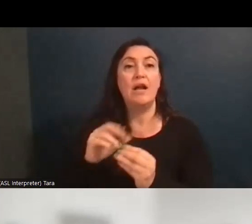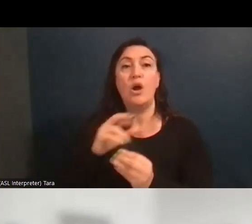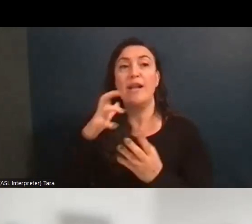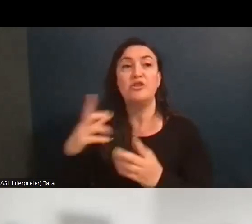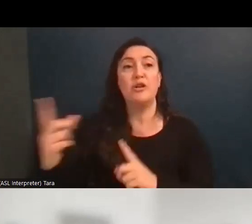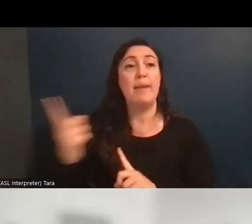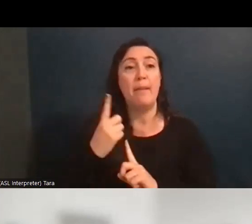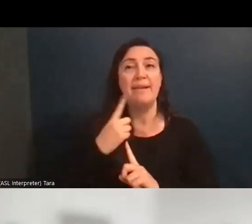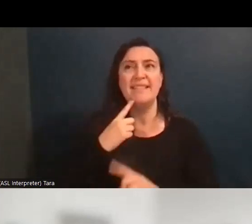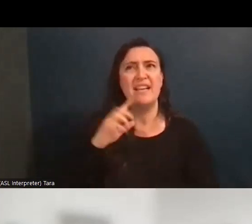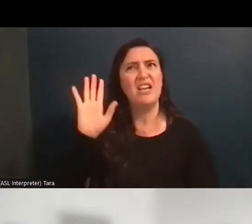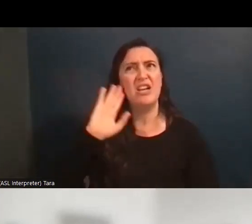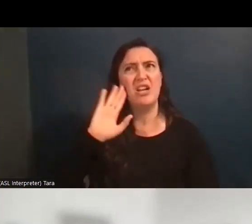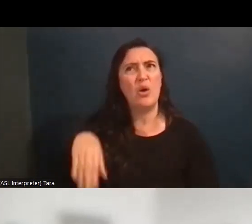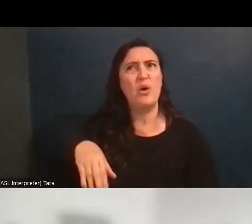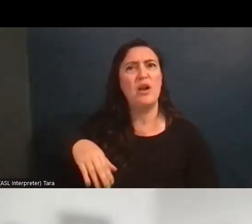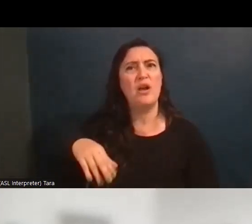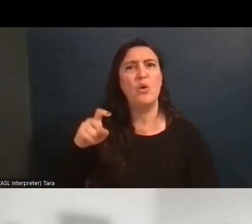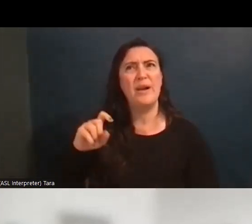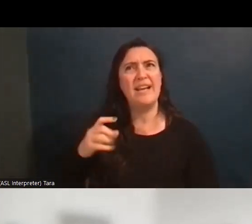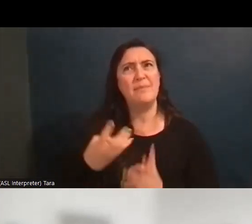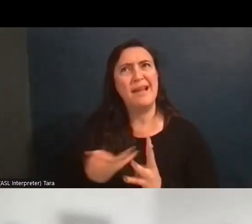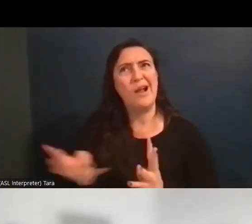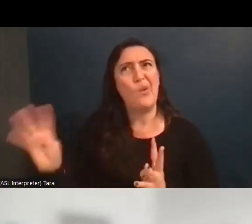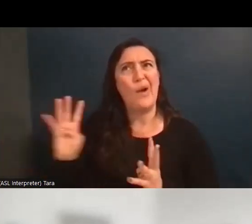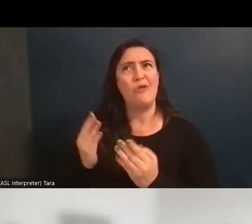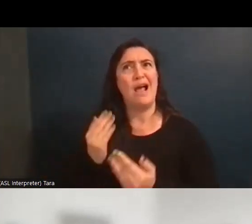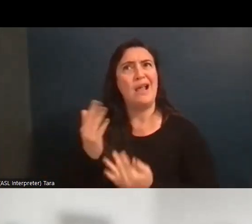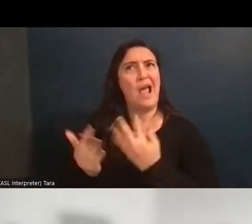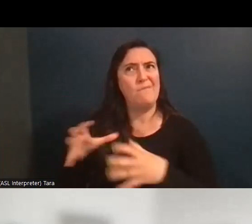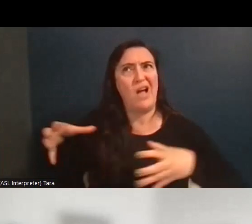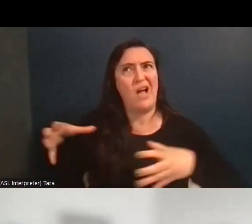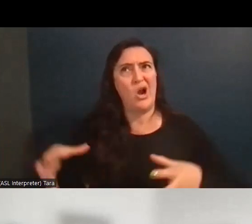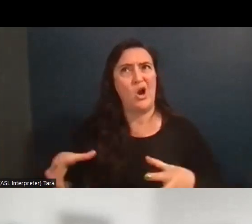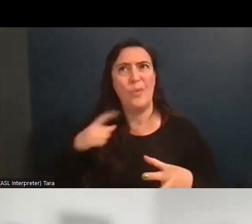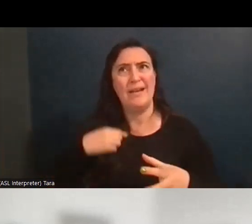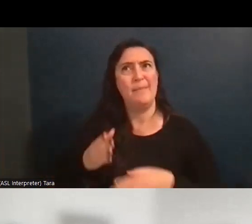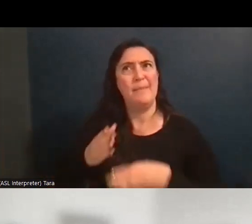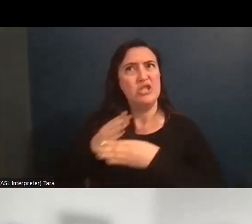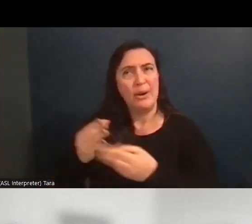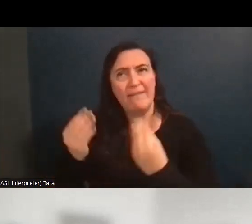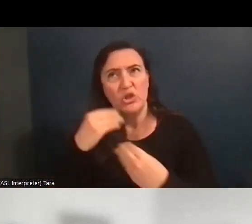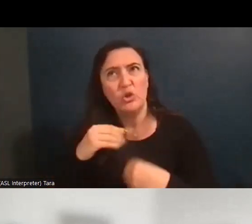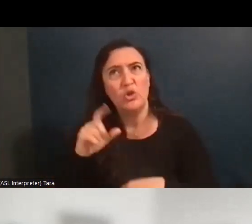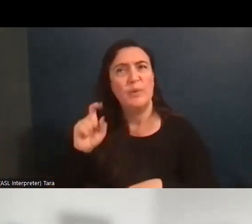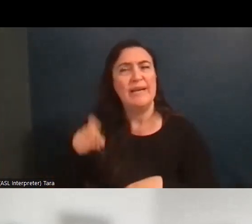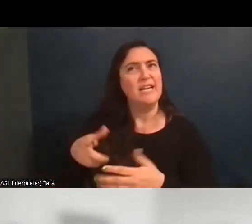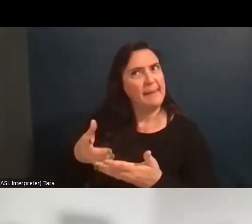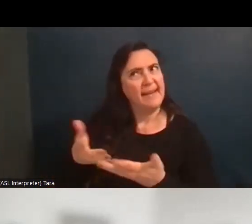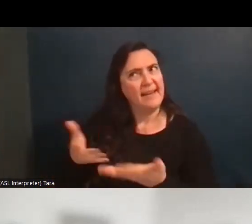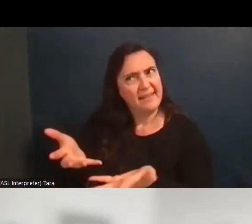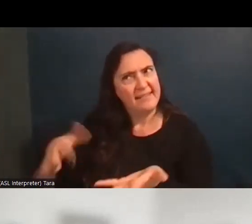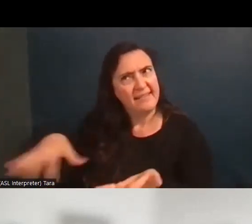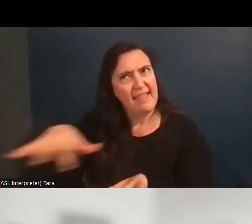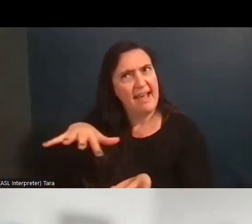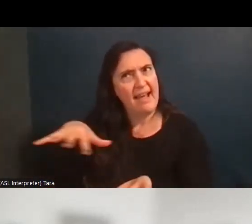know what, we need to be around at Campfire, and we need to be sharing food. We need to be, you know, chatting this out under the moon.